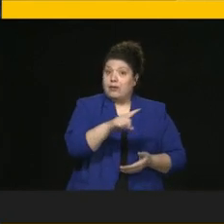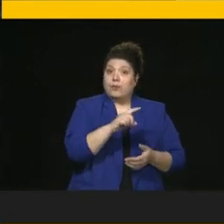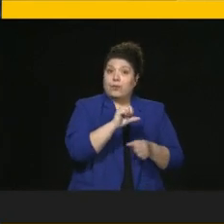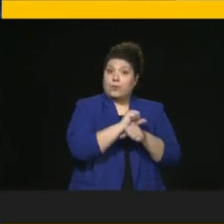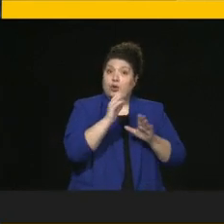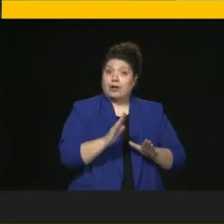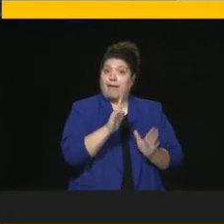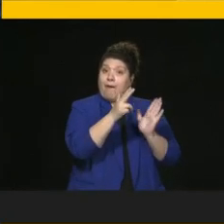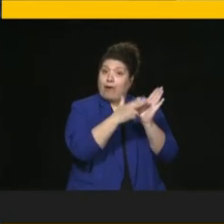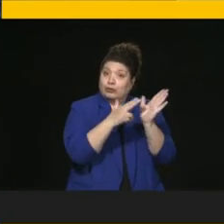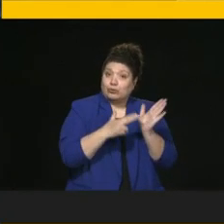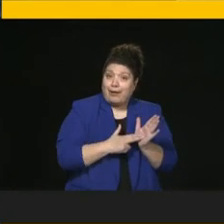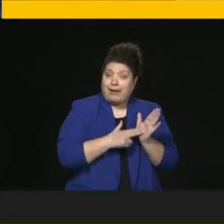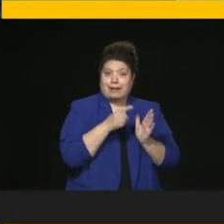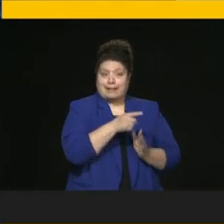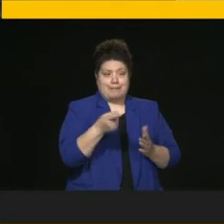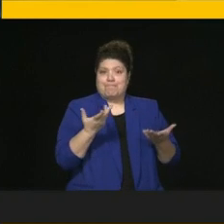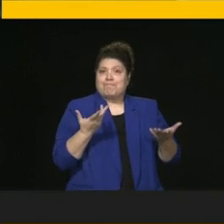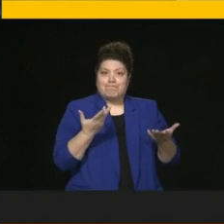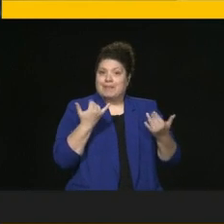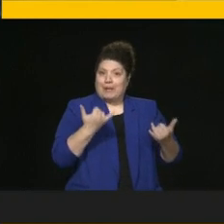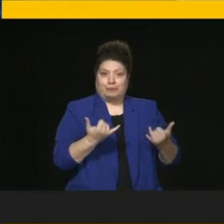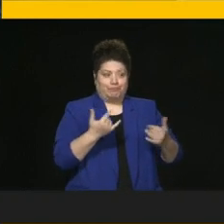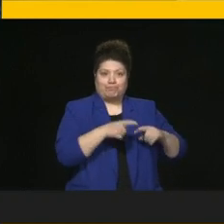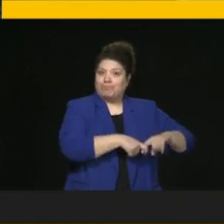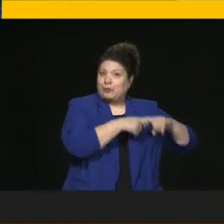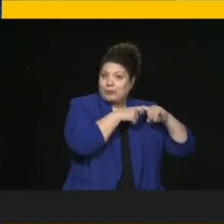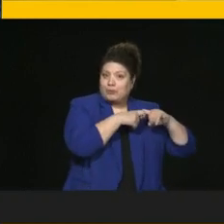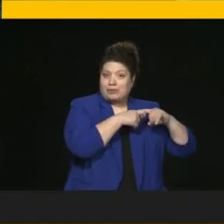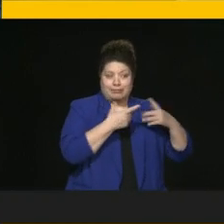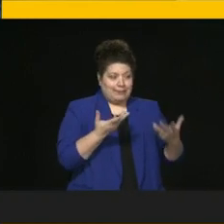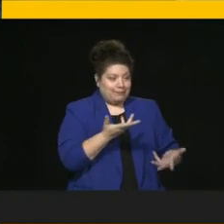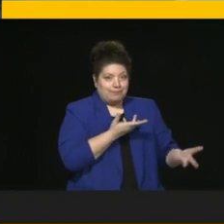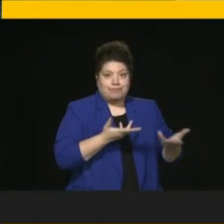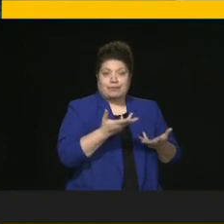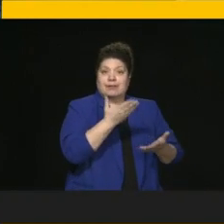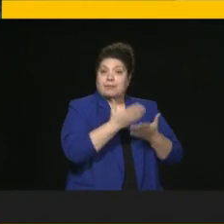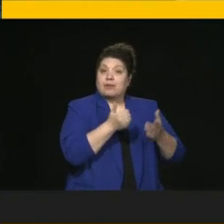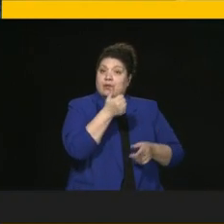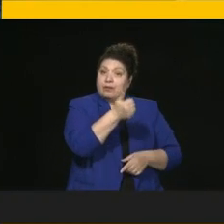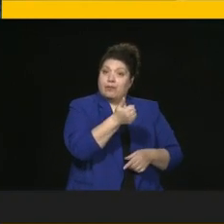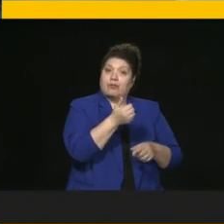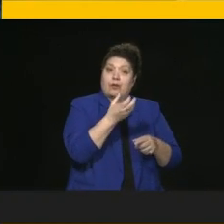WORKERS WHO HAVE LOST ALMOST ALL OF THEIR CONTRACTS. WE'RE TRYING TO HELP